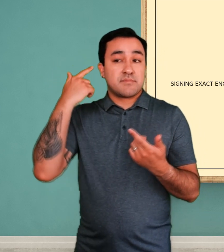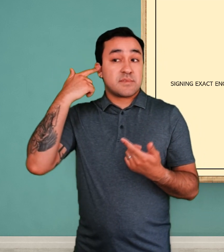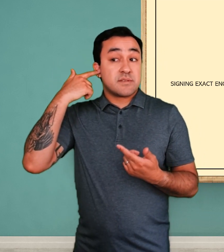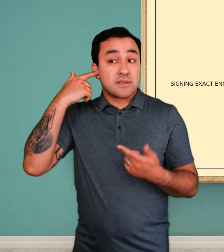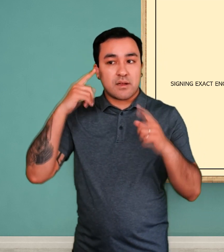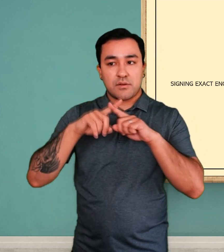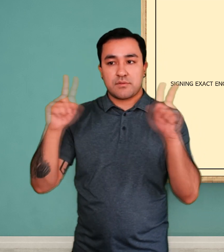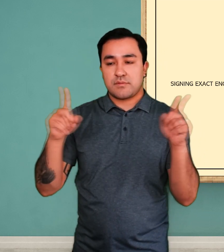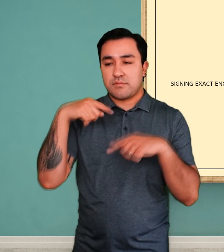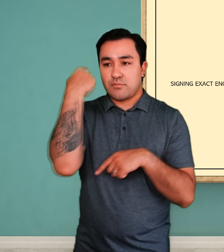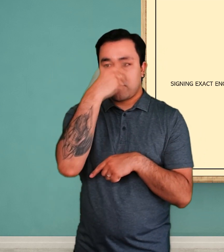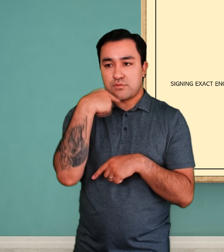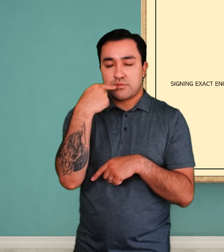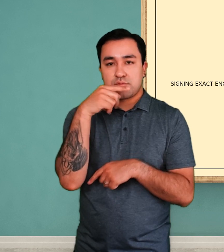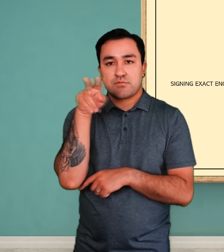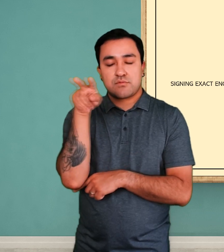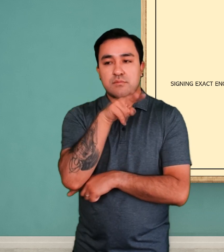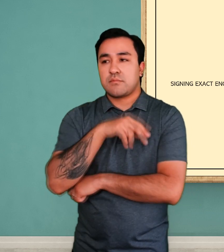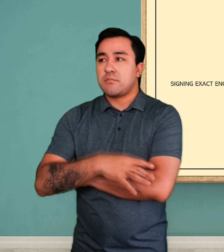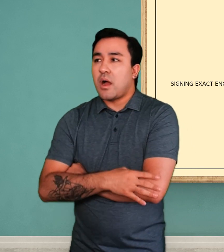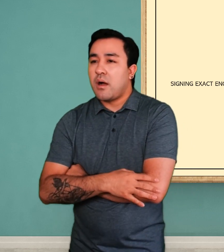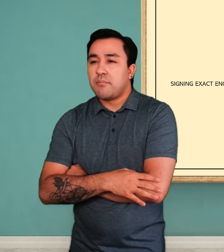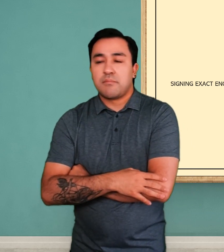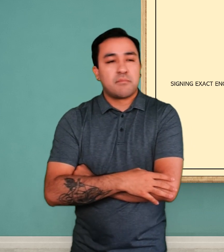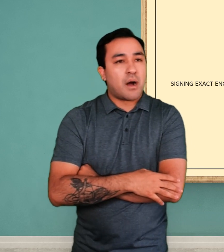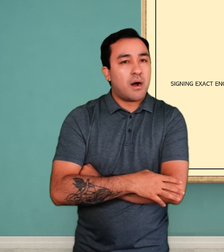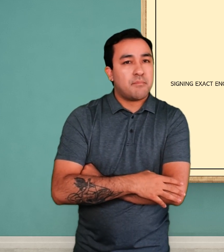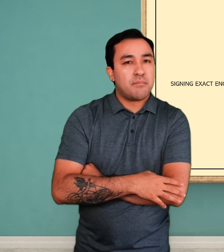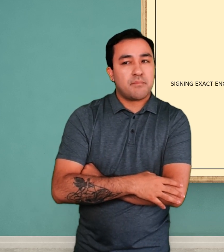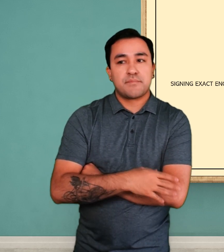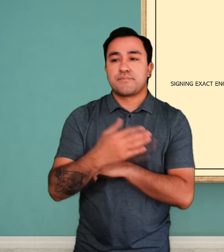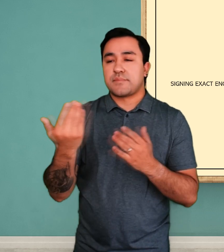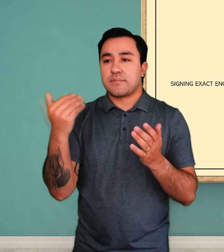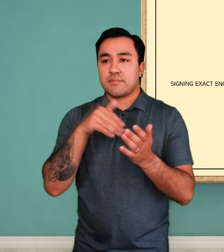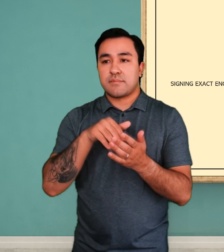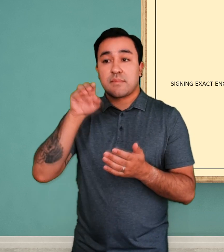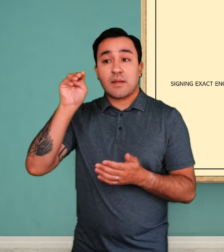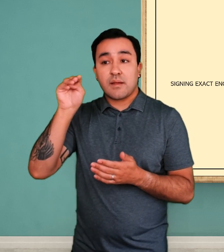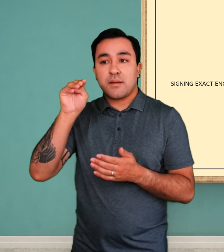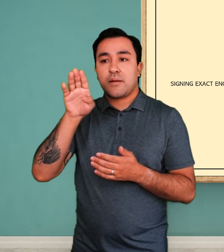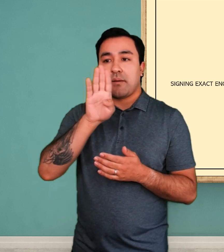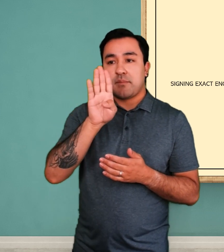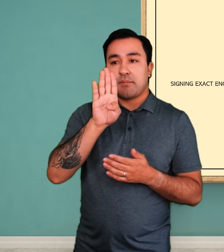Similar to /b/ and /p/, the /m/ sound is also bilabial. When making the sounds alone,